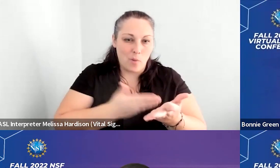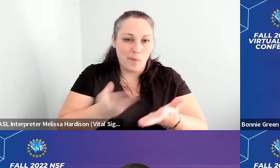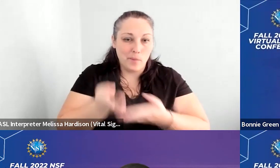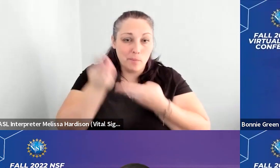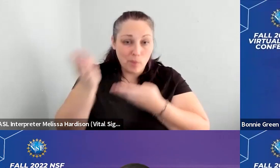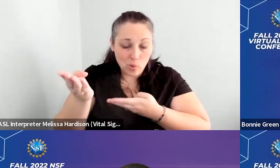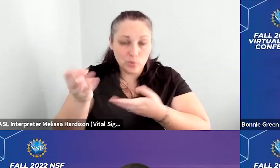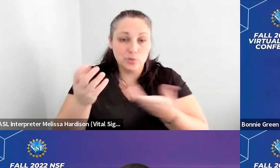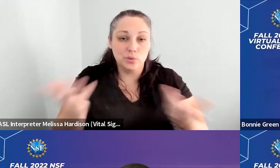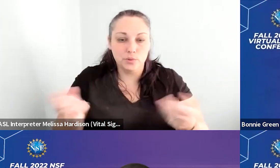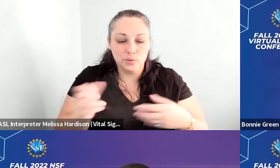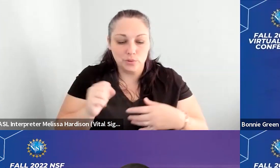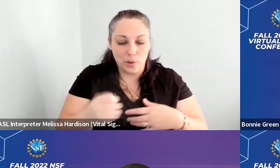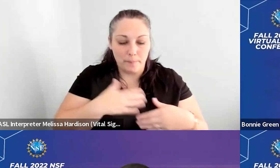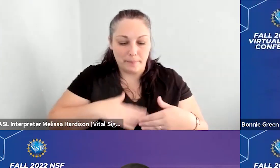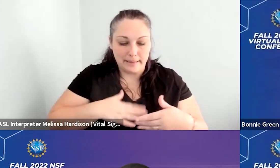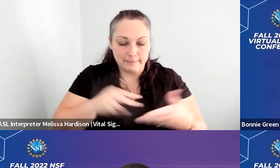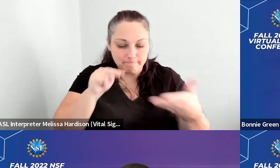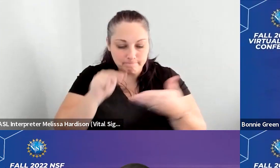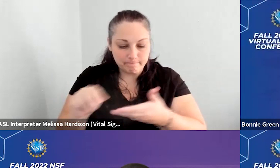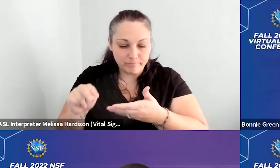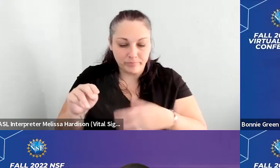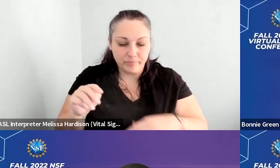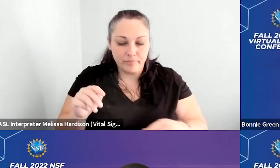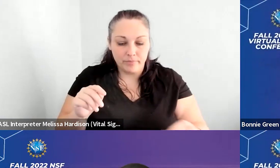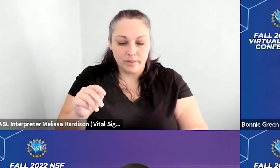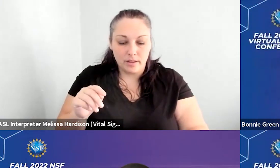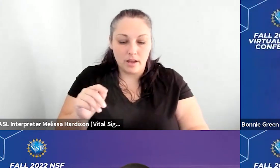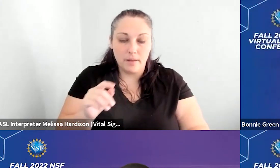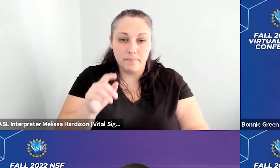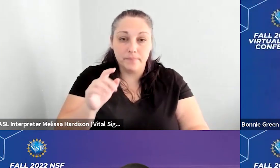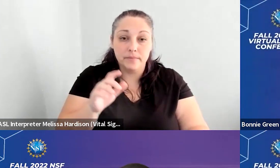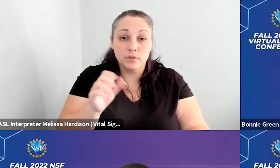And each solicitation will be very clear as to when the submissions are due.